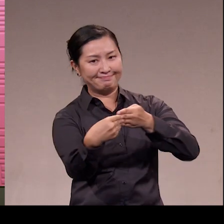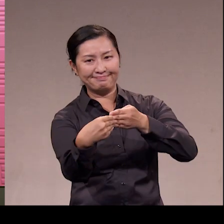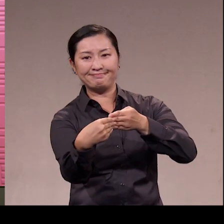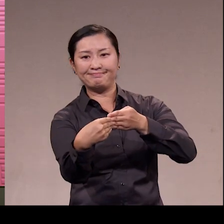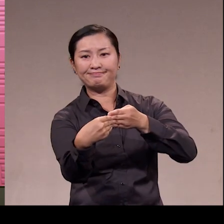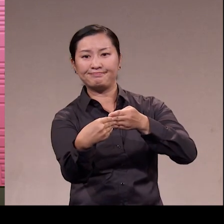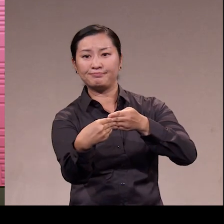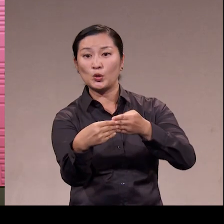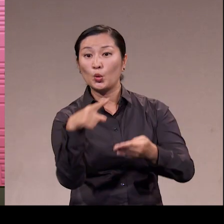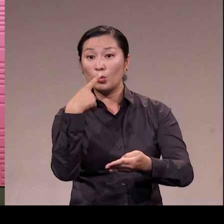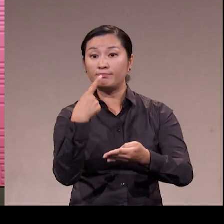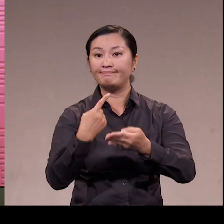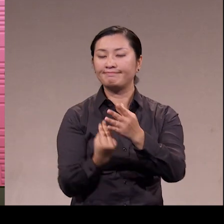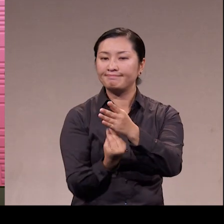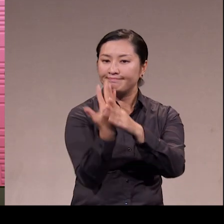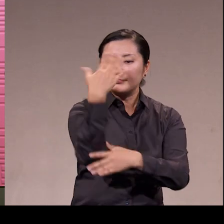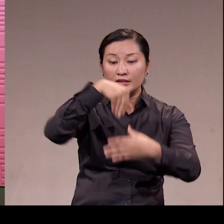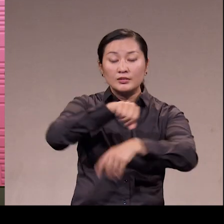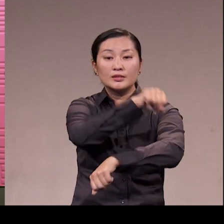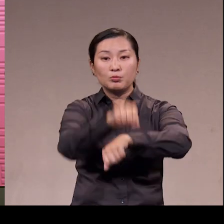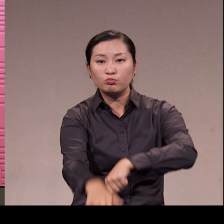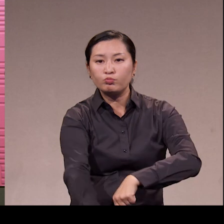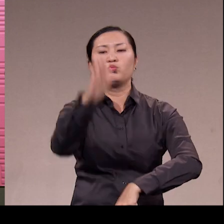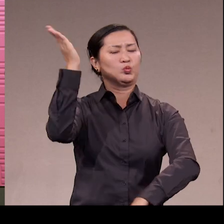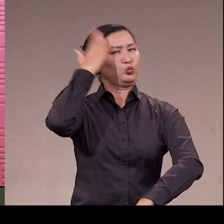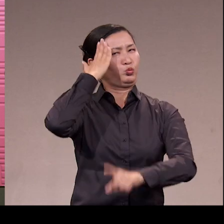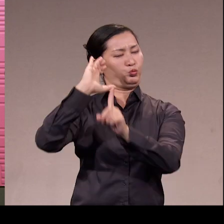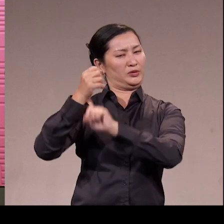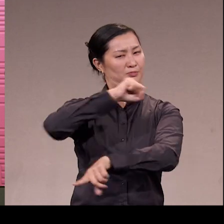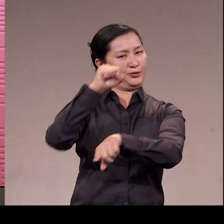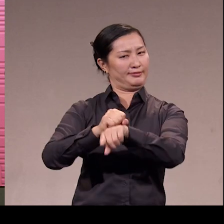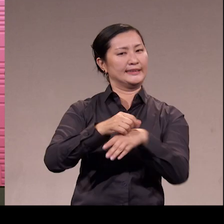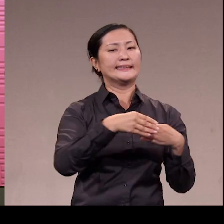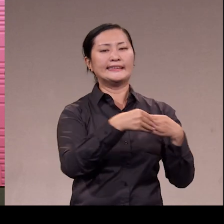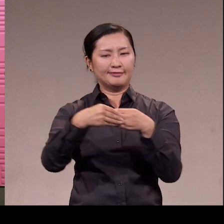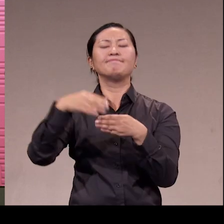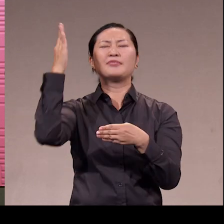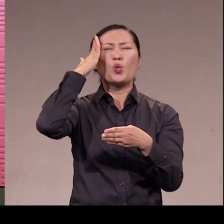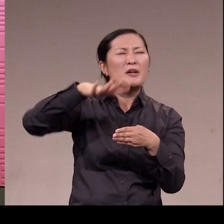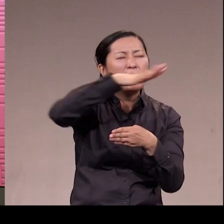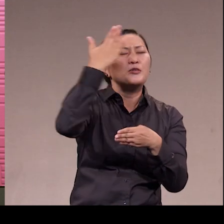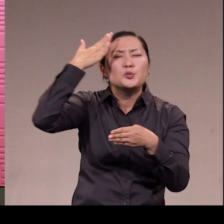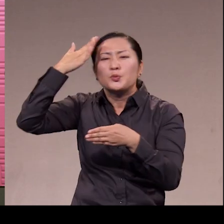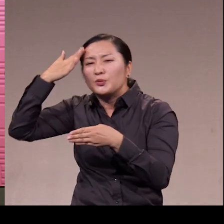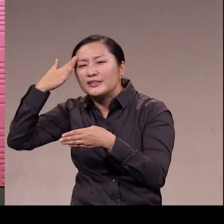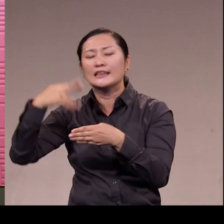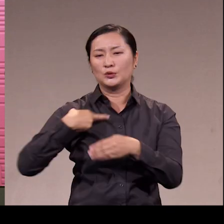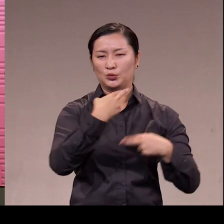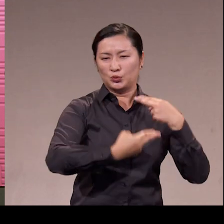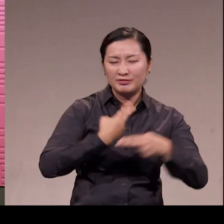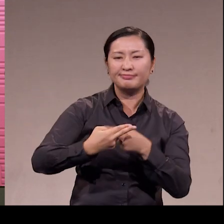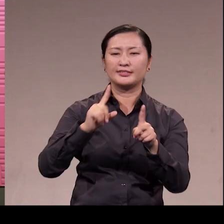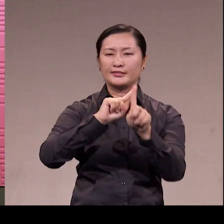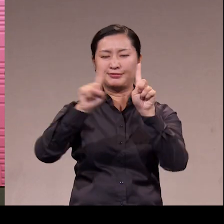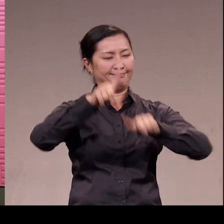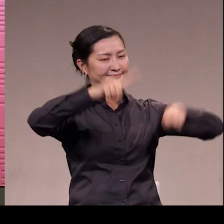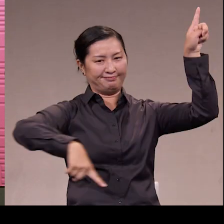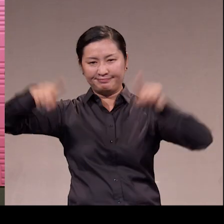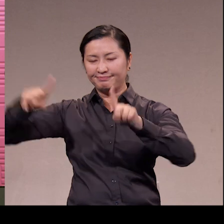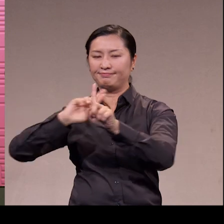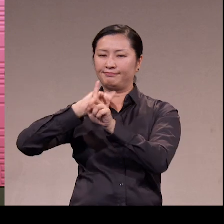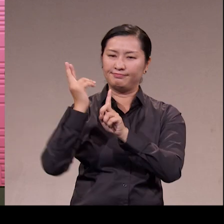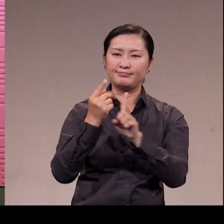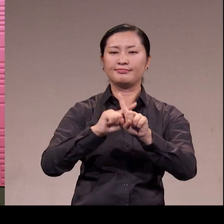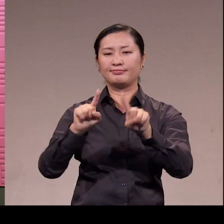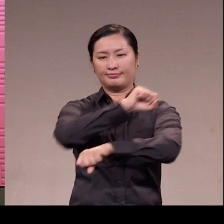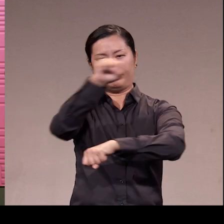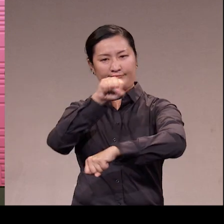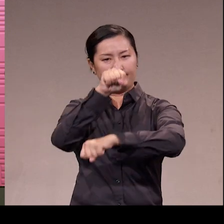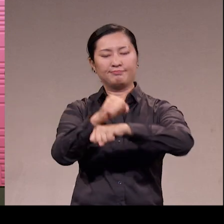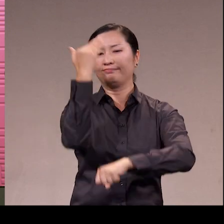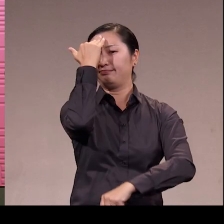plural society. They are familiar with our history and multi-religious context.